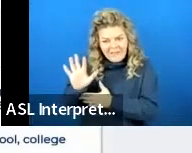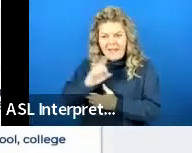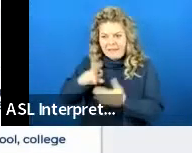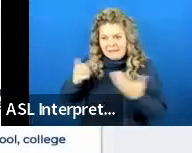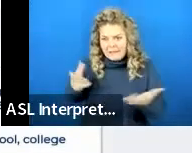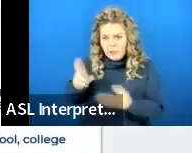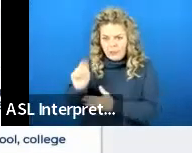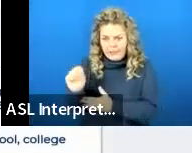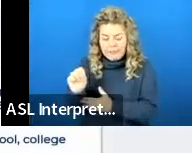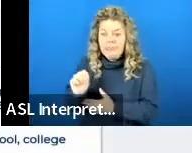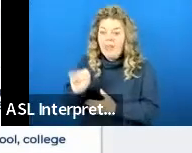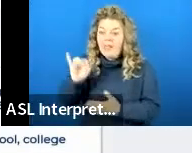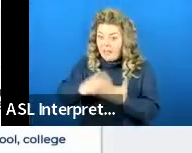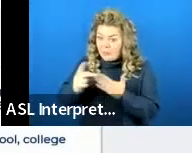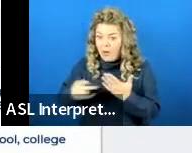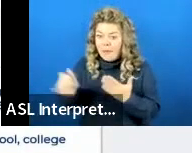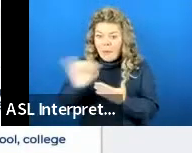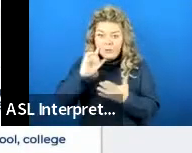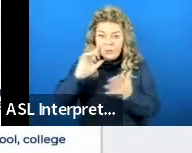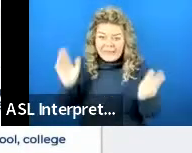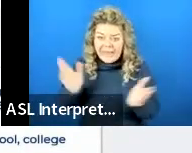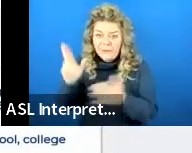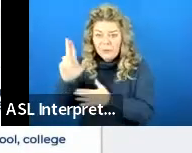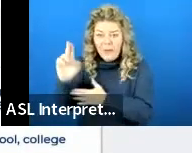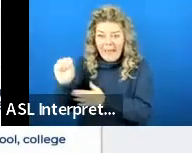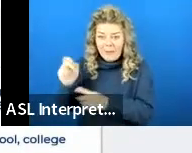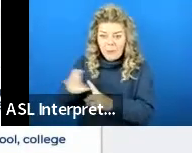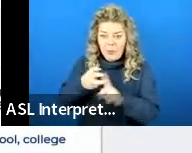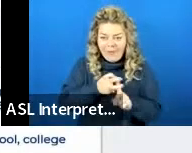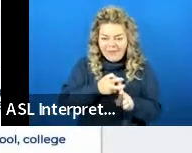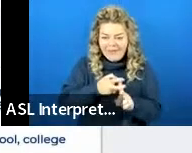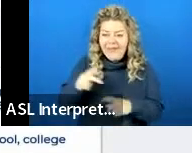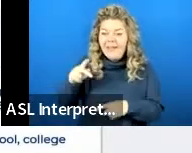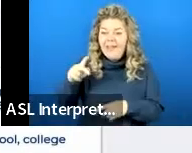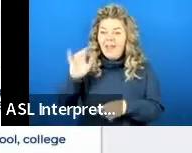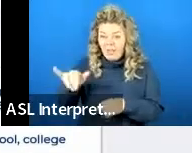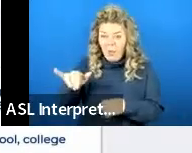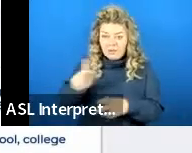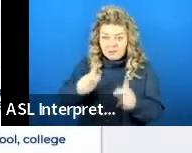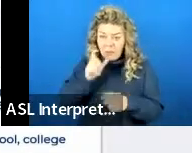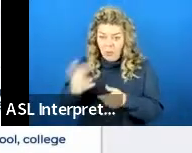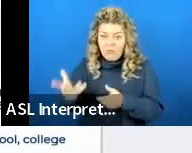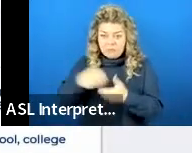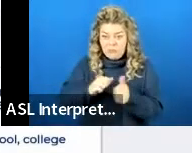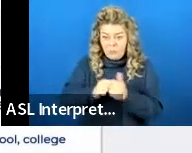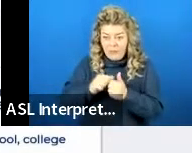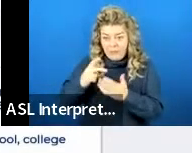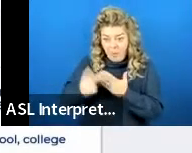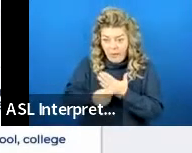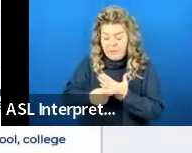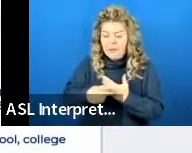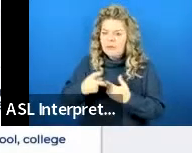The program is also enhancing U of M recruitment pathways. Participants are MU are more likely to be admitted to U of M